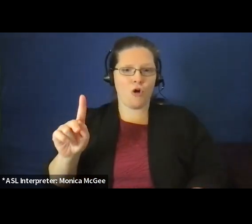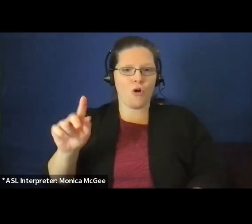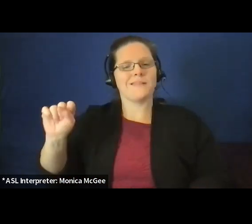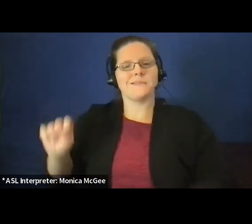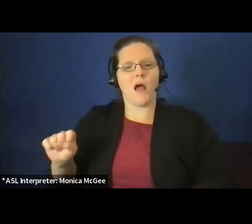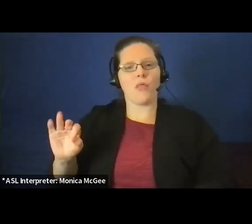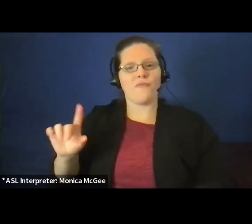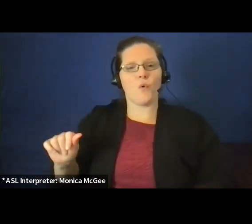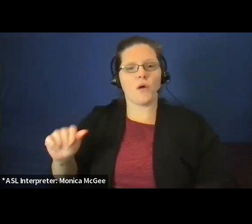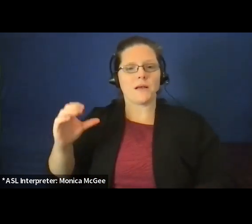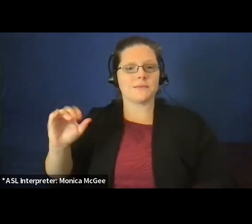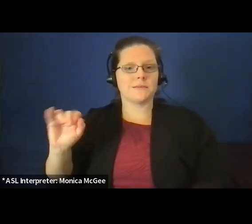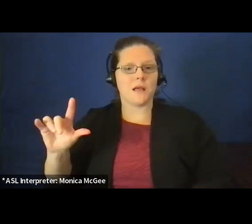wanted to get vaccinated and then we